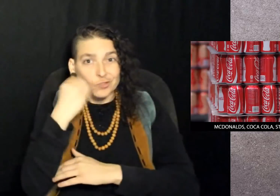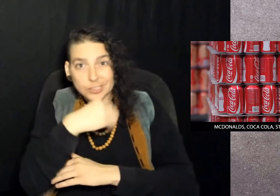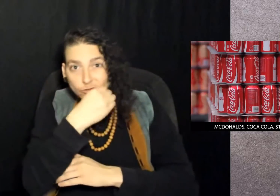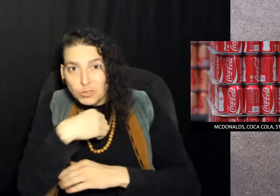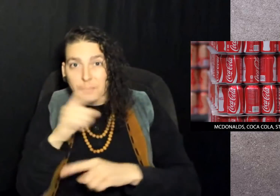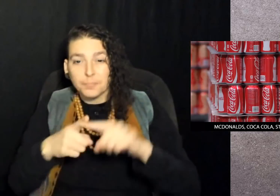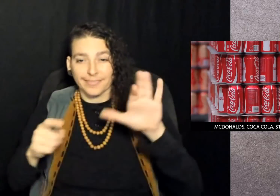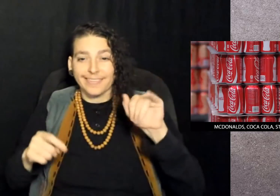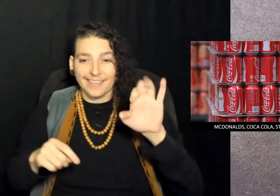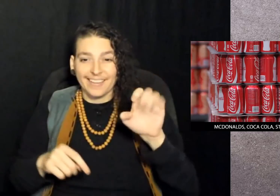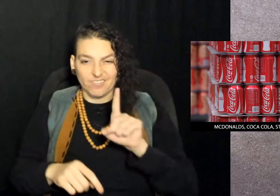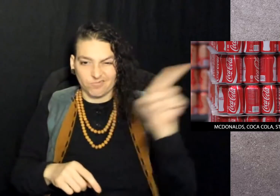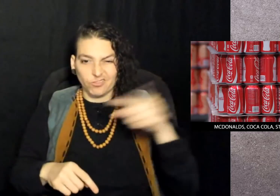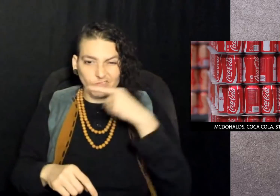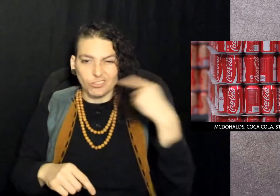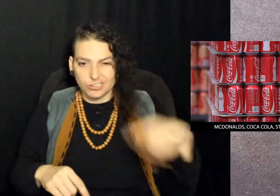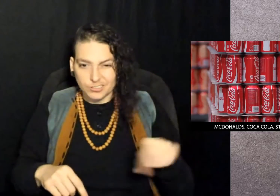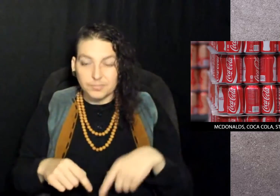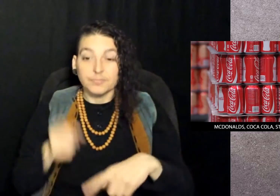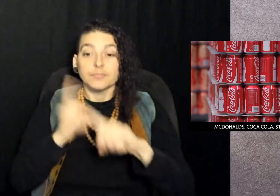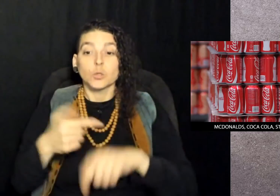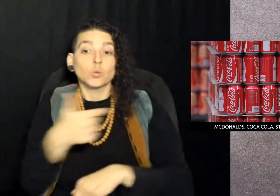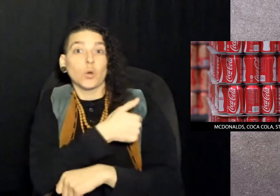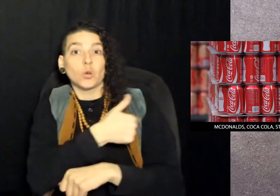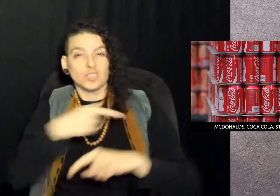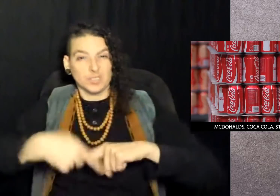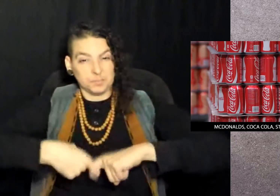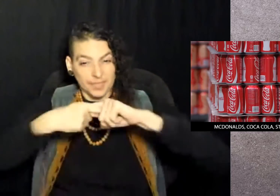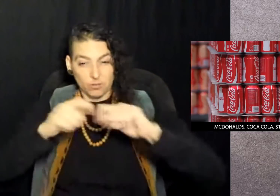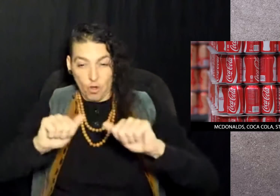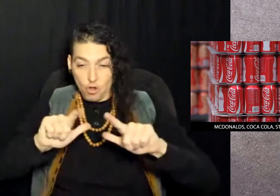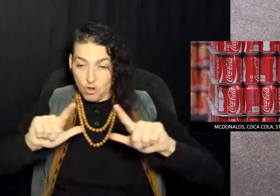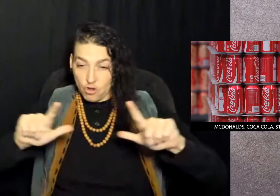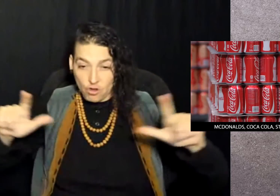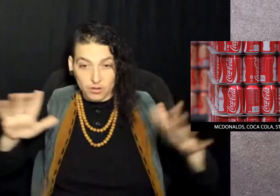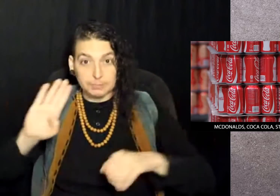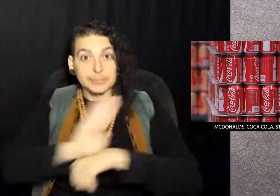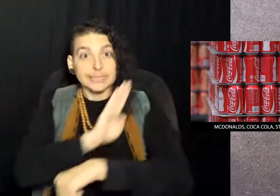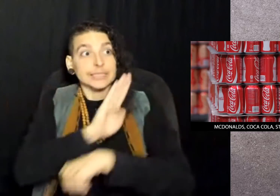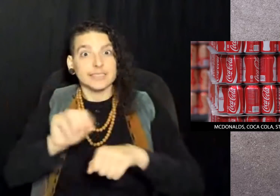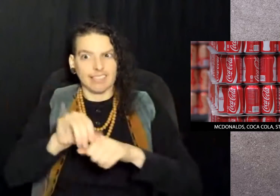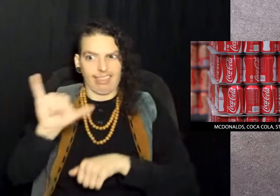restaurants and cafes in Russia and Coca-Cola is suspending all businesses in the country